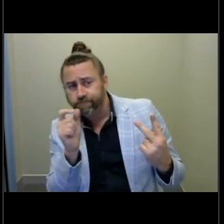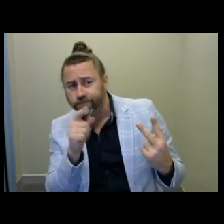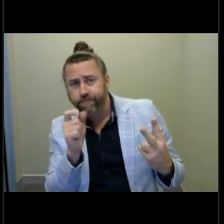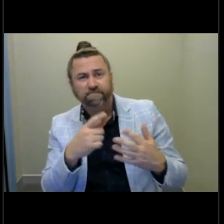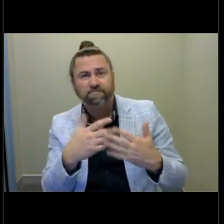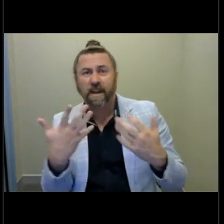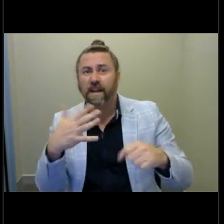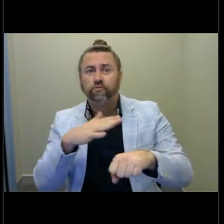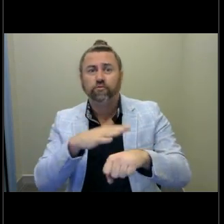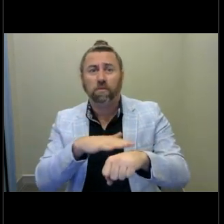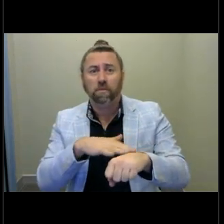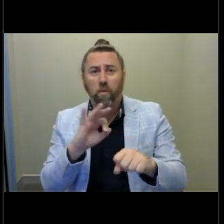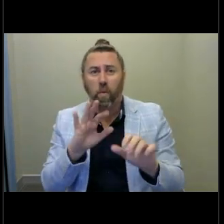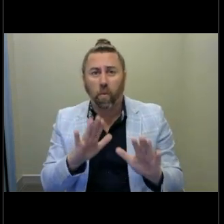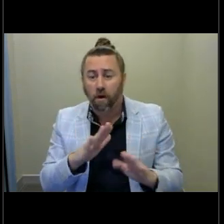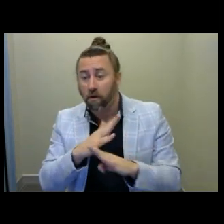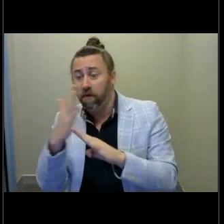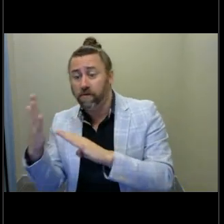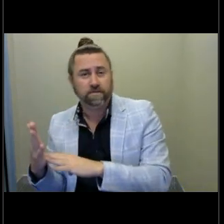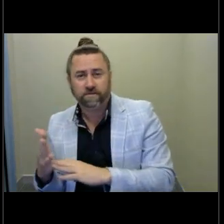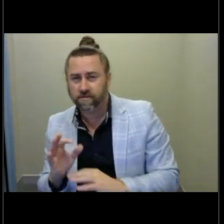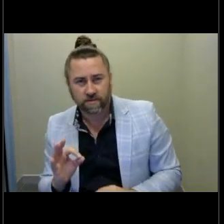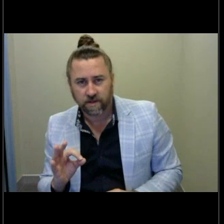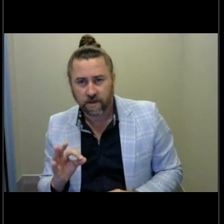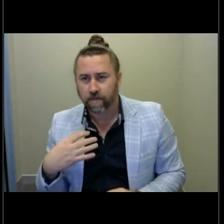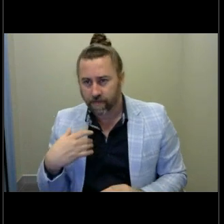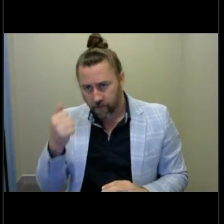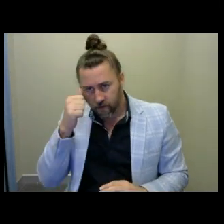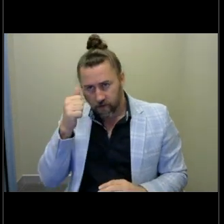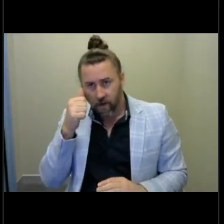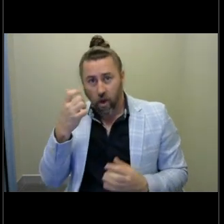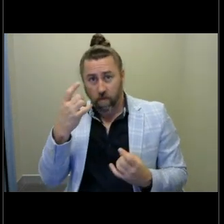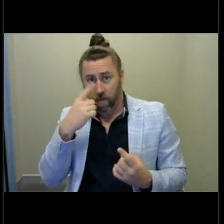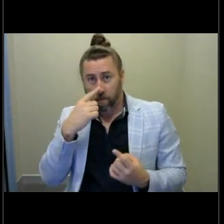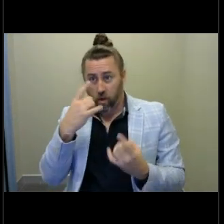We have just an amazing list of questions that have already been asked from our audience.